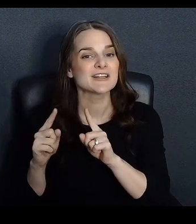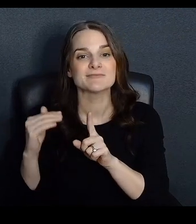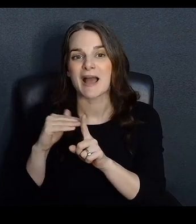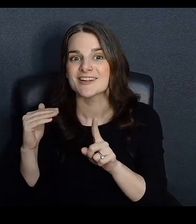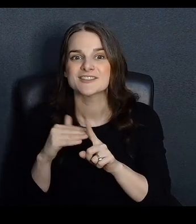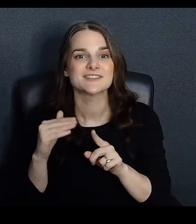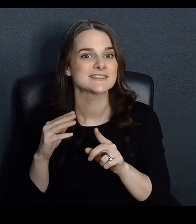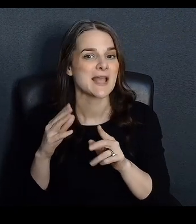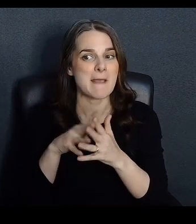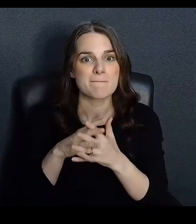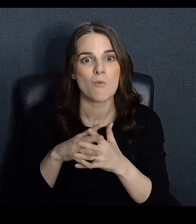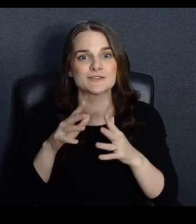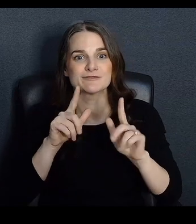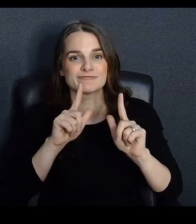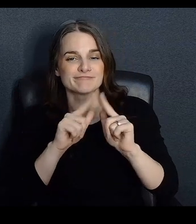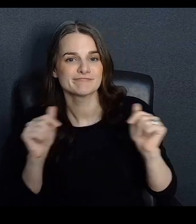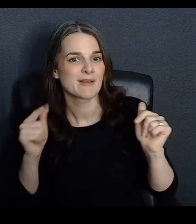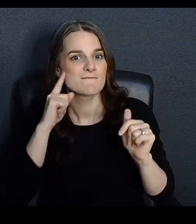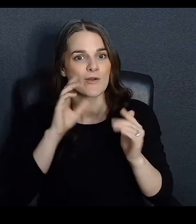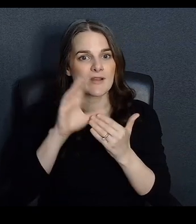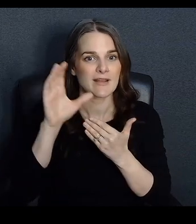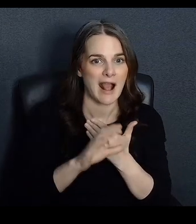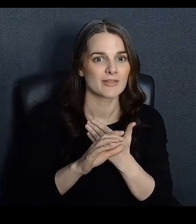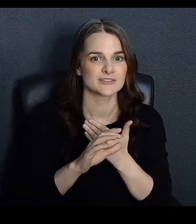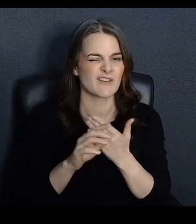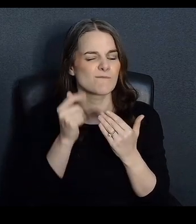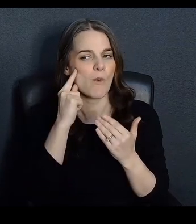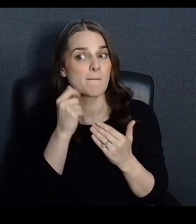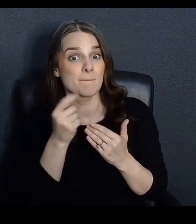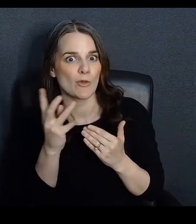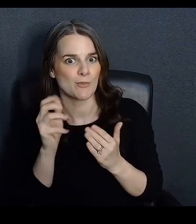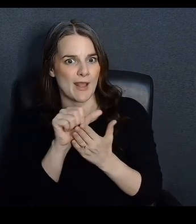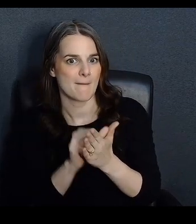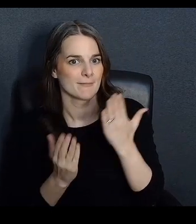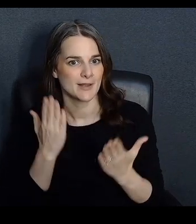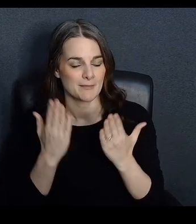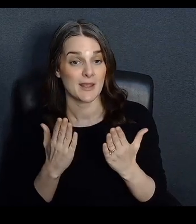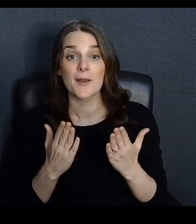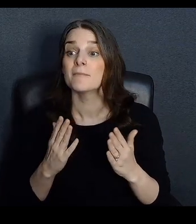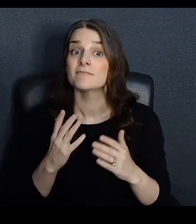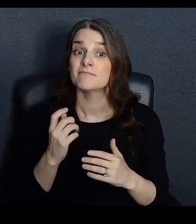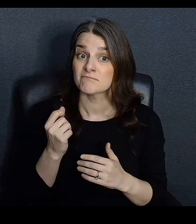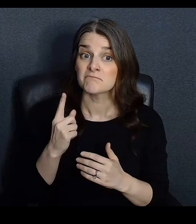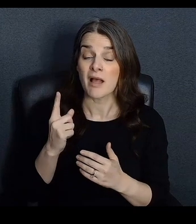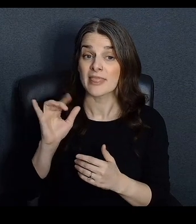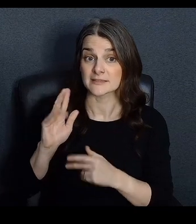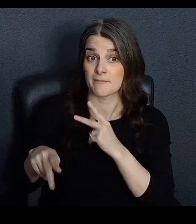from multiple accounts. So those are the kinds of functions that you might need to pay for. But the free versions are completely functional.